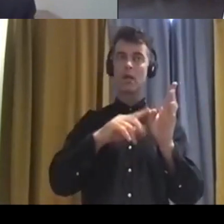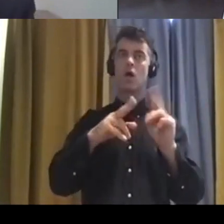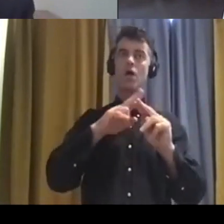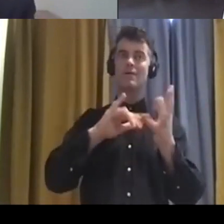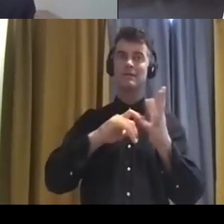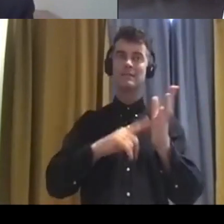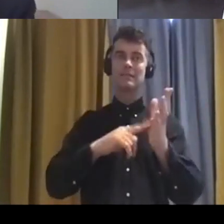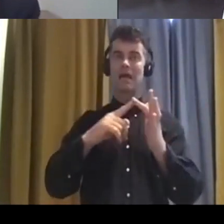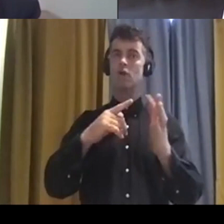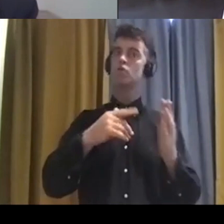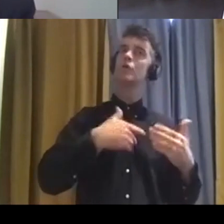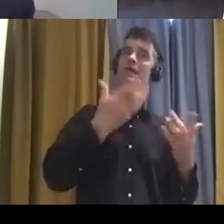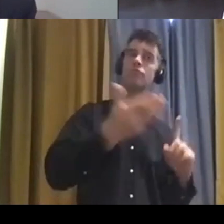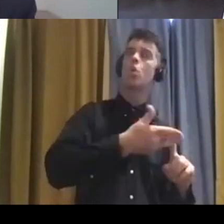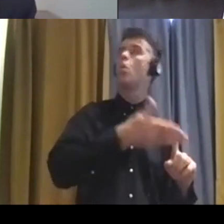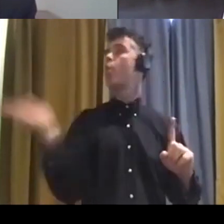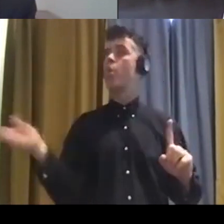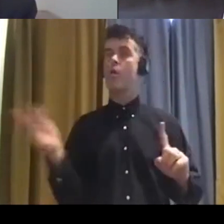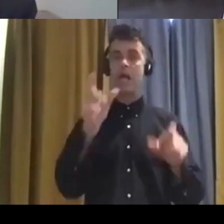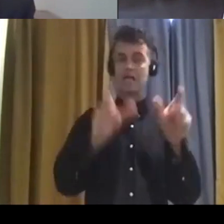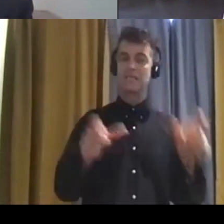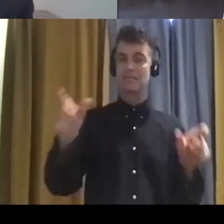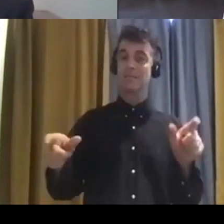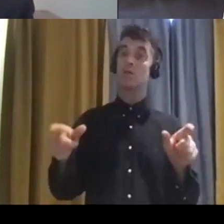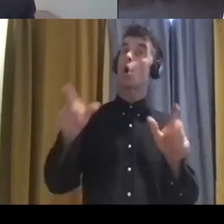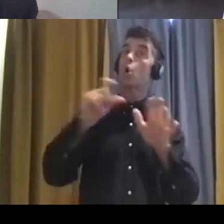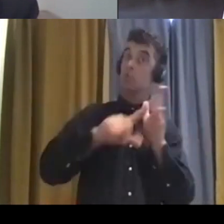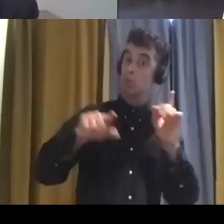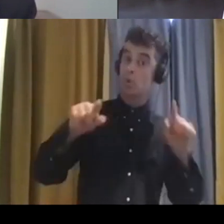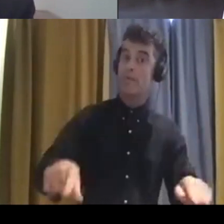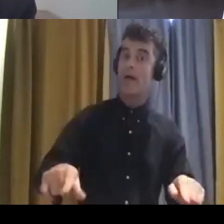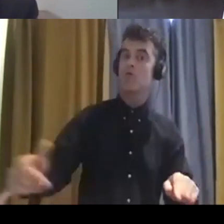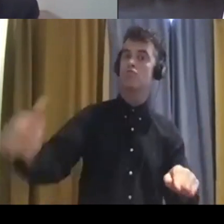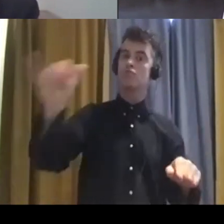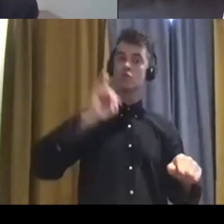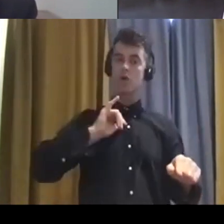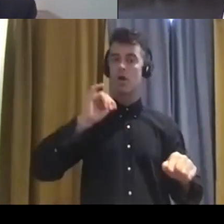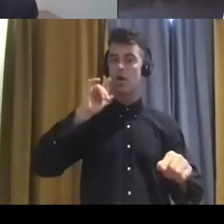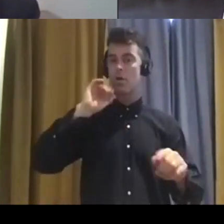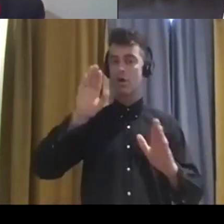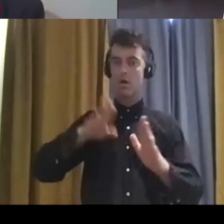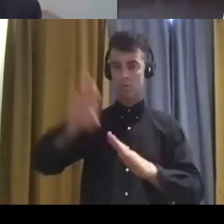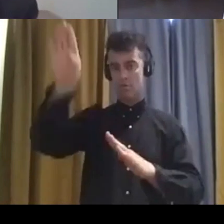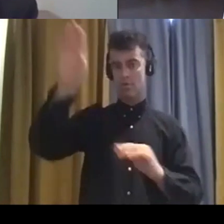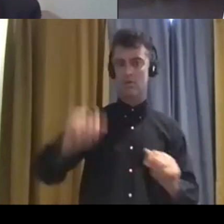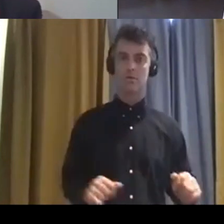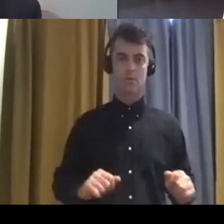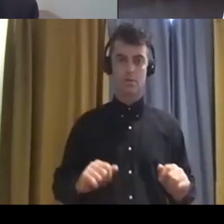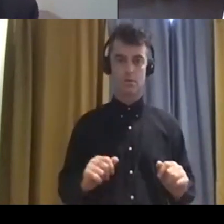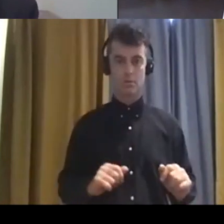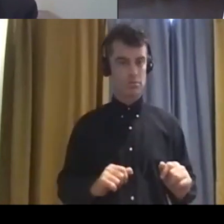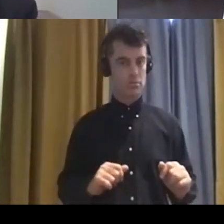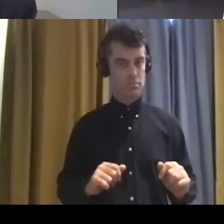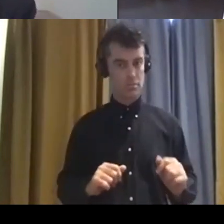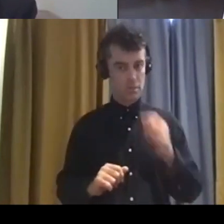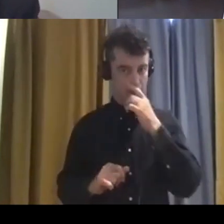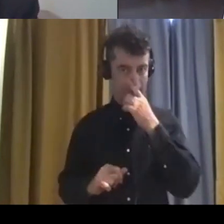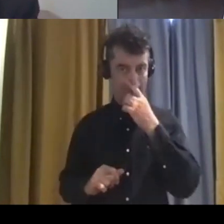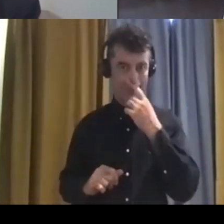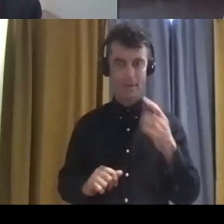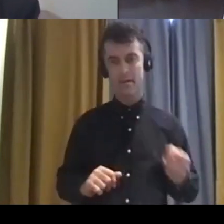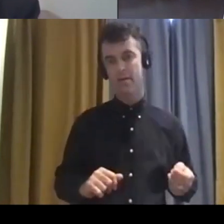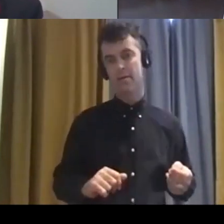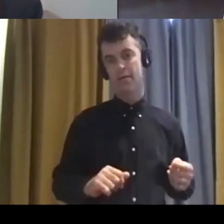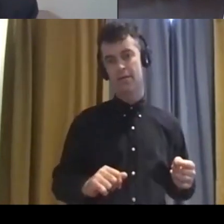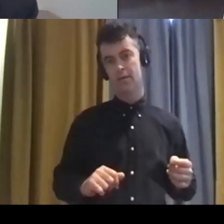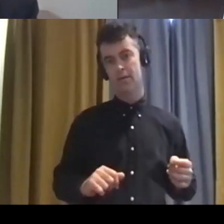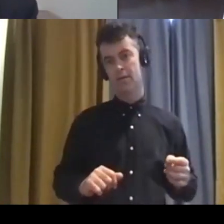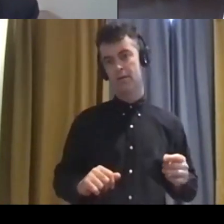customers and when you do that the returns go to a box that they do and we think that